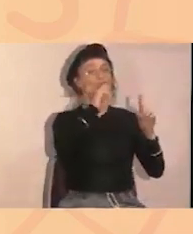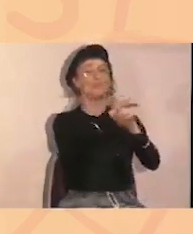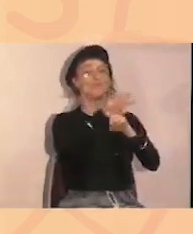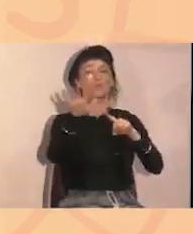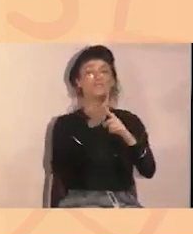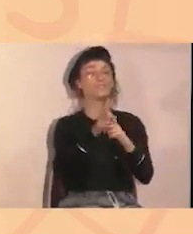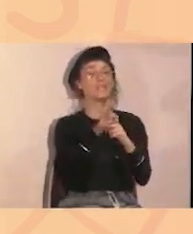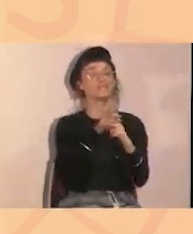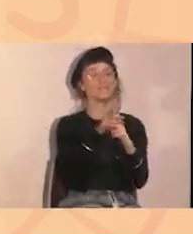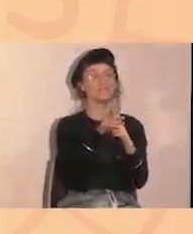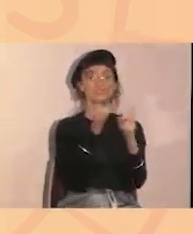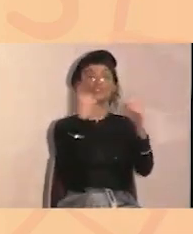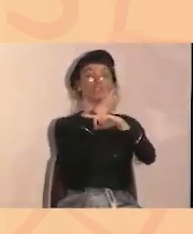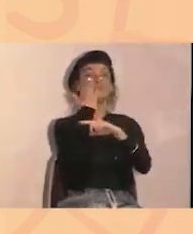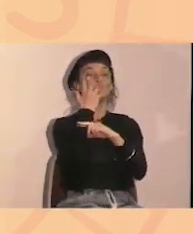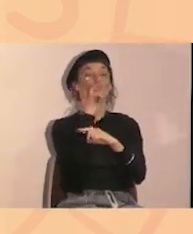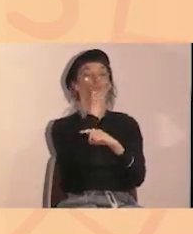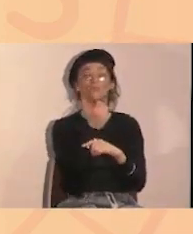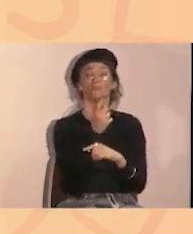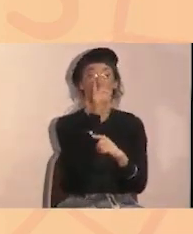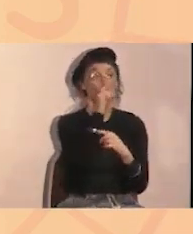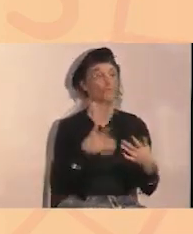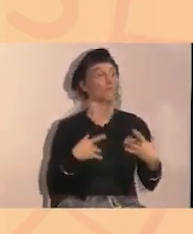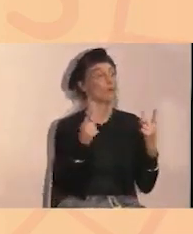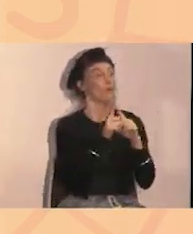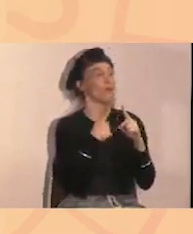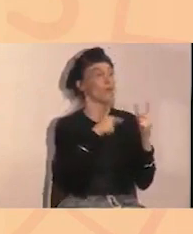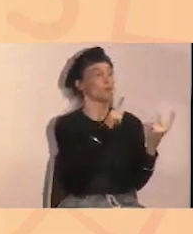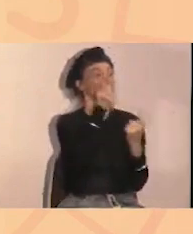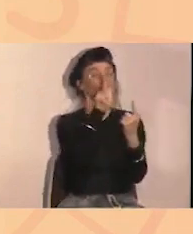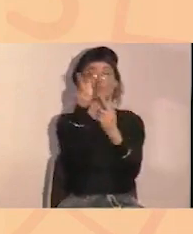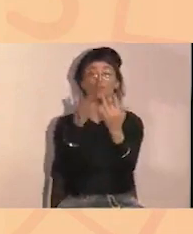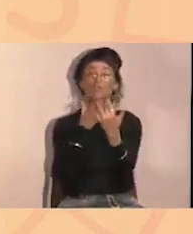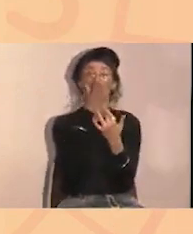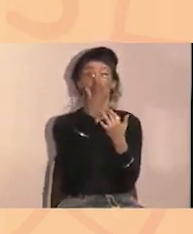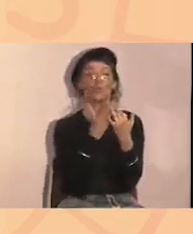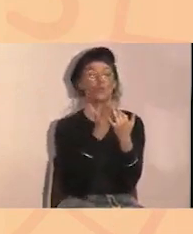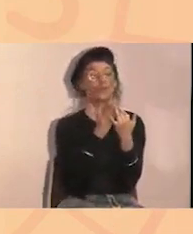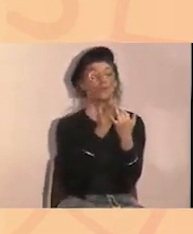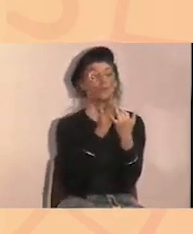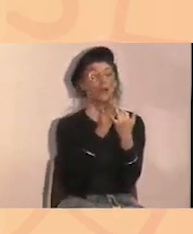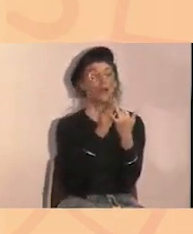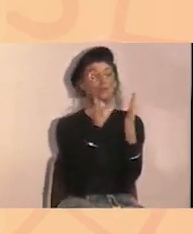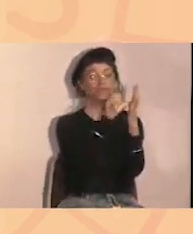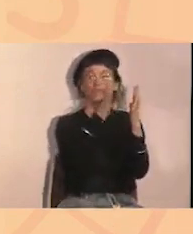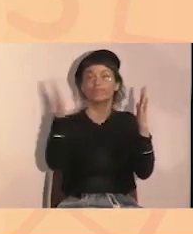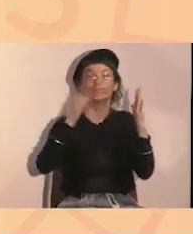Now, this may feel like I'm taking you on a journey through some warped space-time continuum. But what it is to say is that in acknowledging and committing